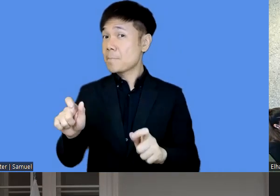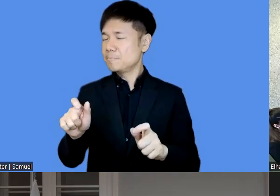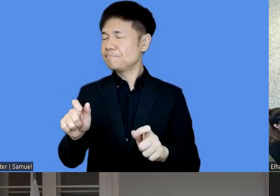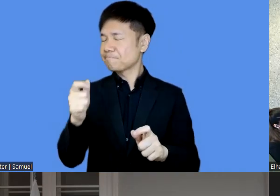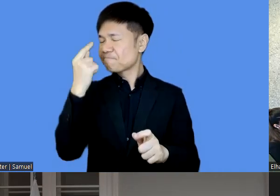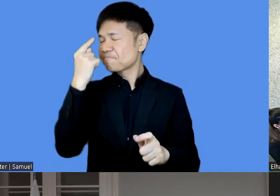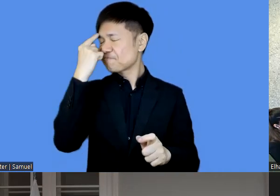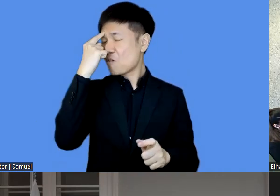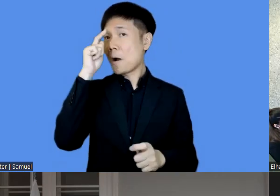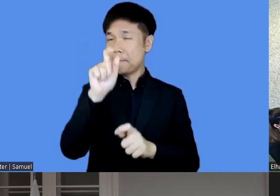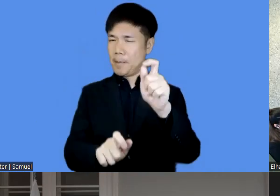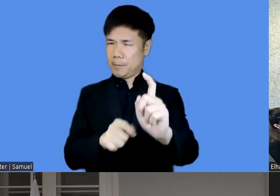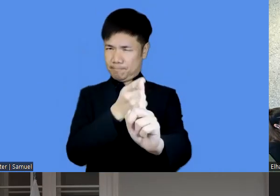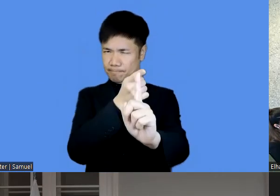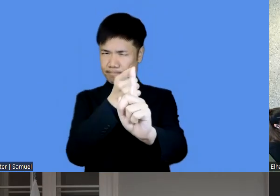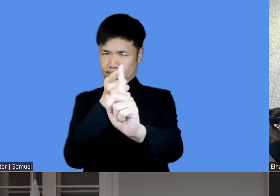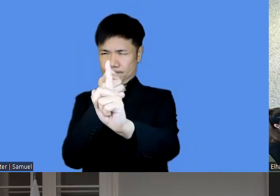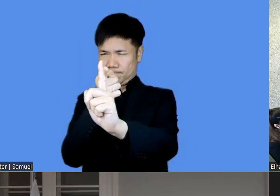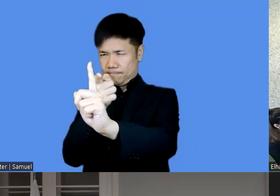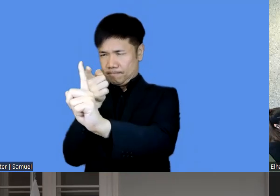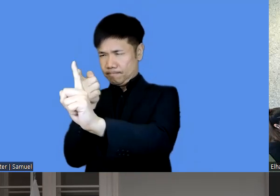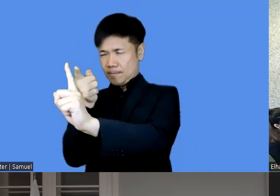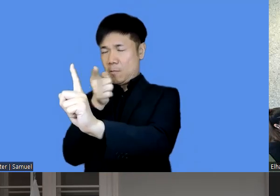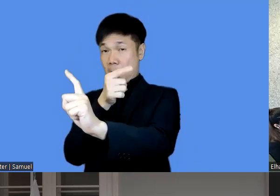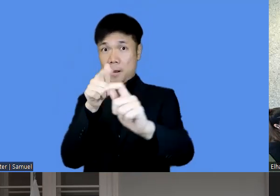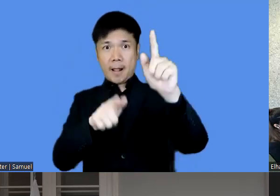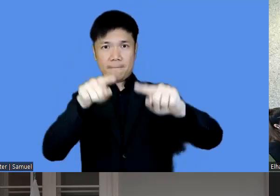and reactions that persons with disabilities may have, so the militaries don't have the